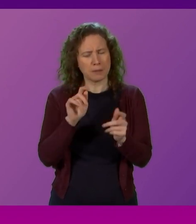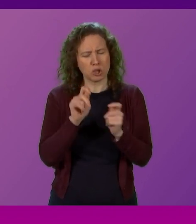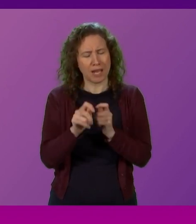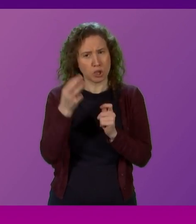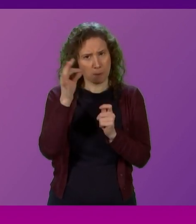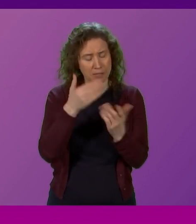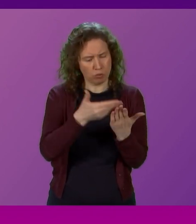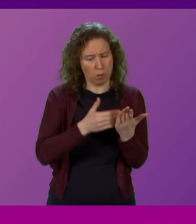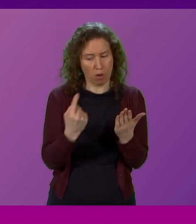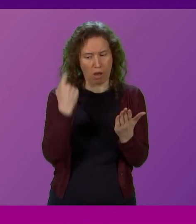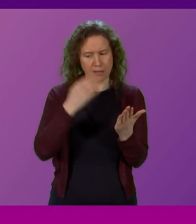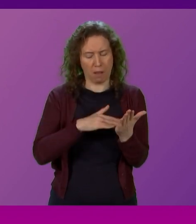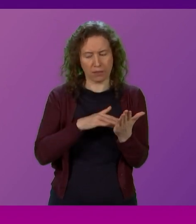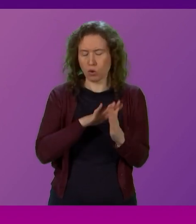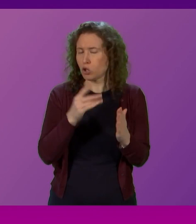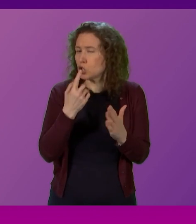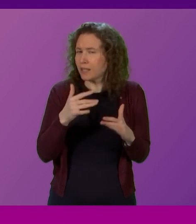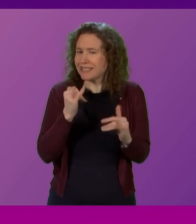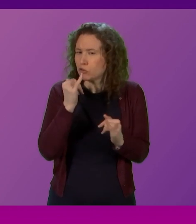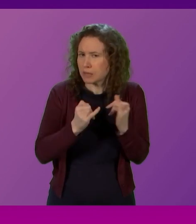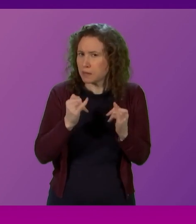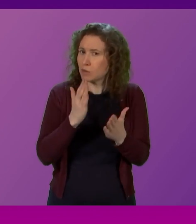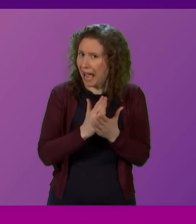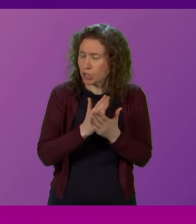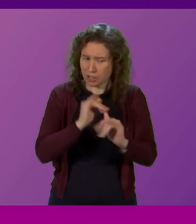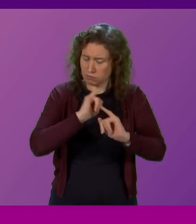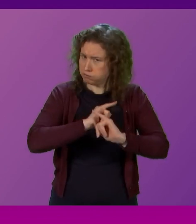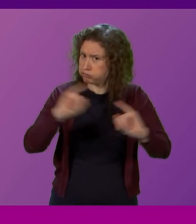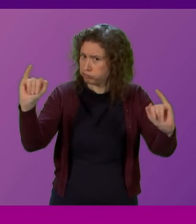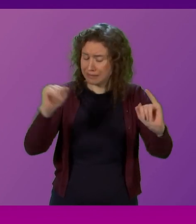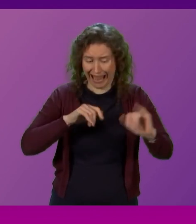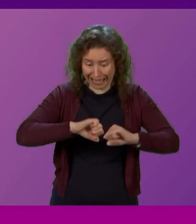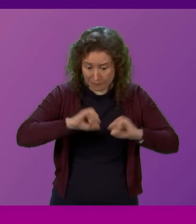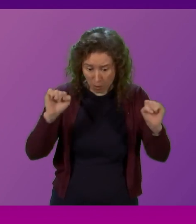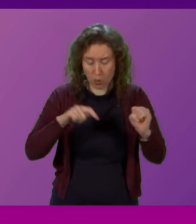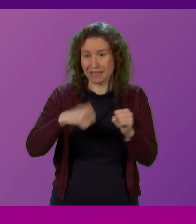last month was not just critical but devastating in exposing the Government’s failures on